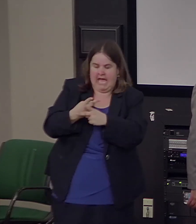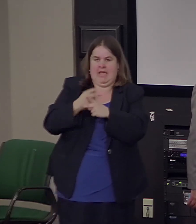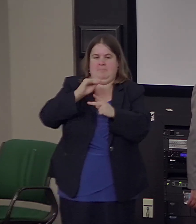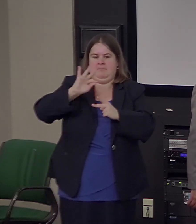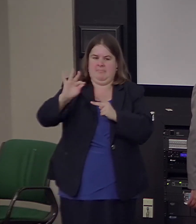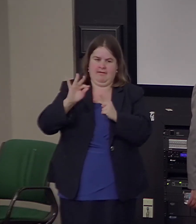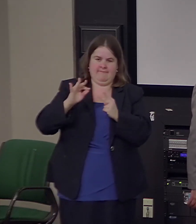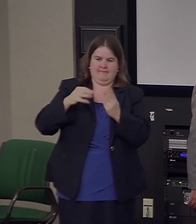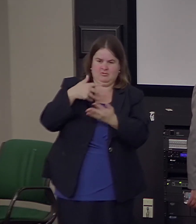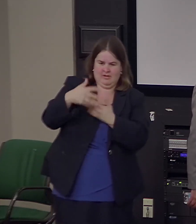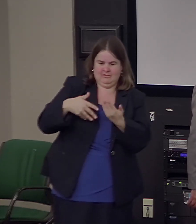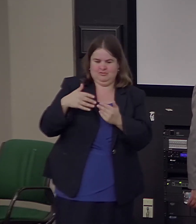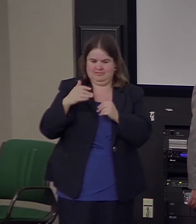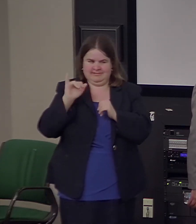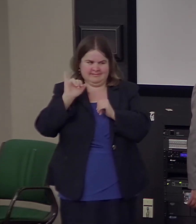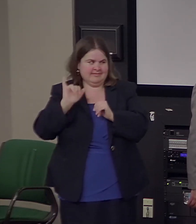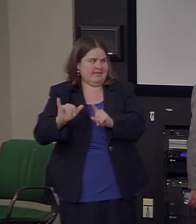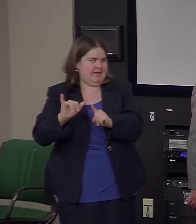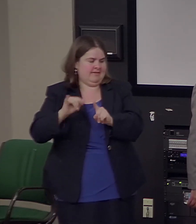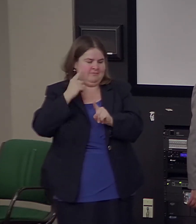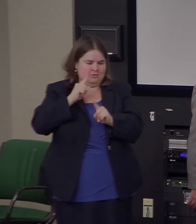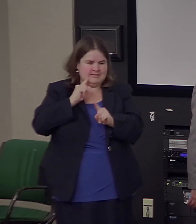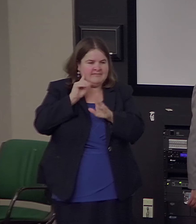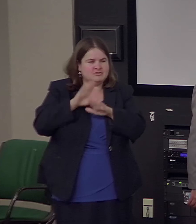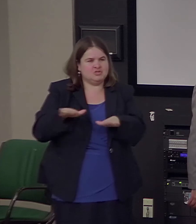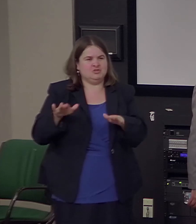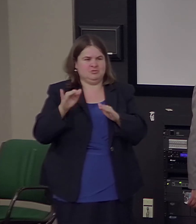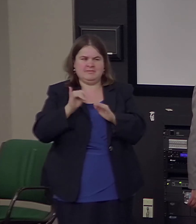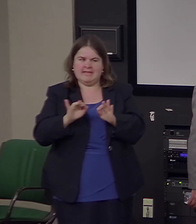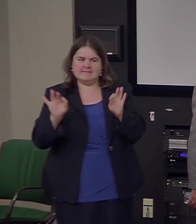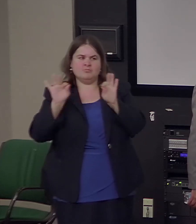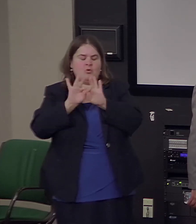has been significantly withheld so now these children